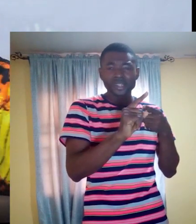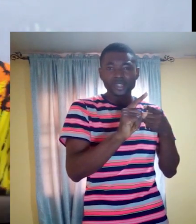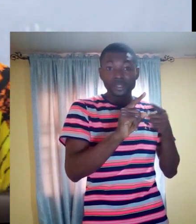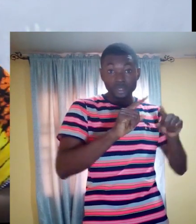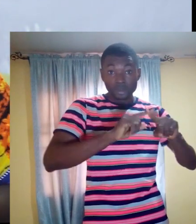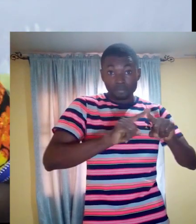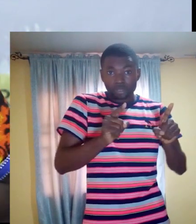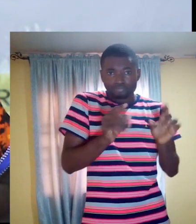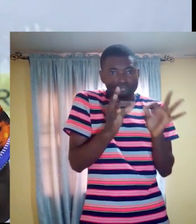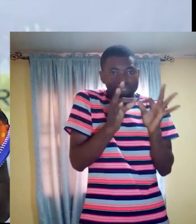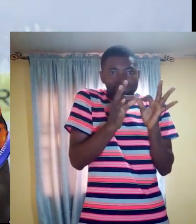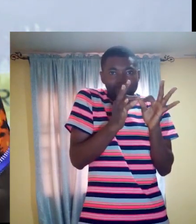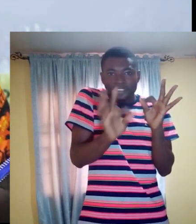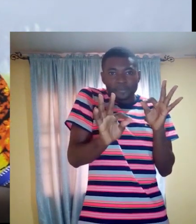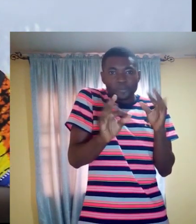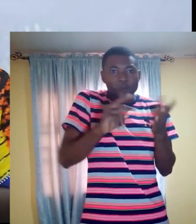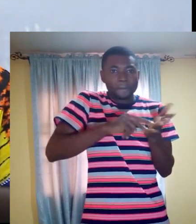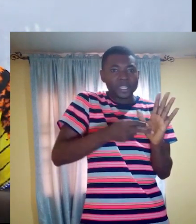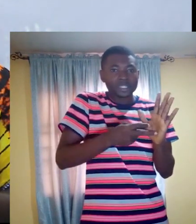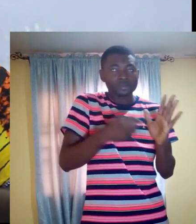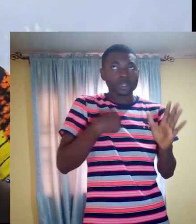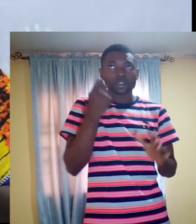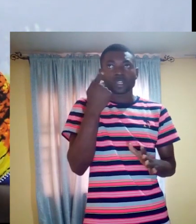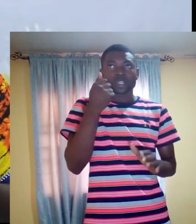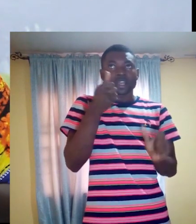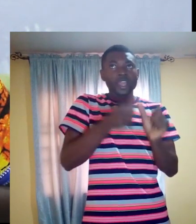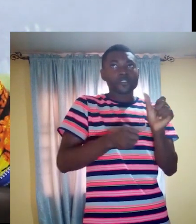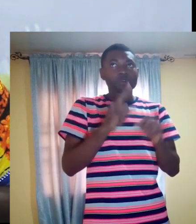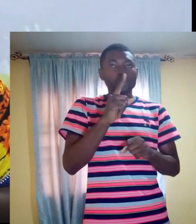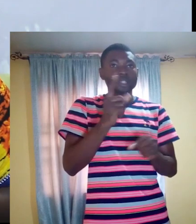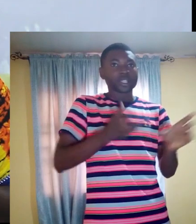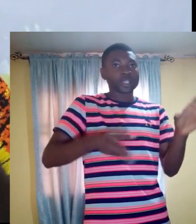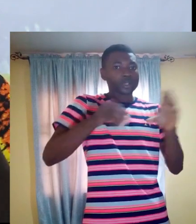is, but in its simplest meaning, I understand that “Everyone” includes both deaf and